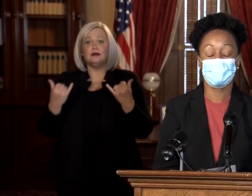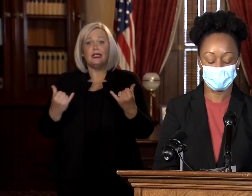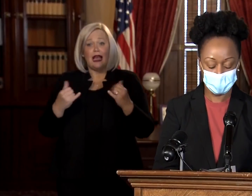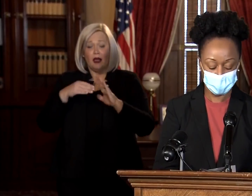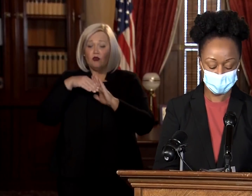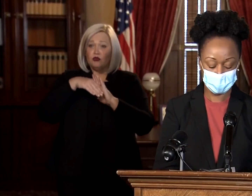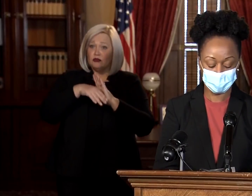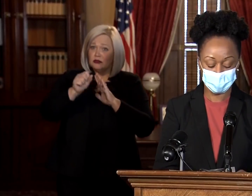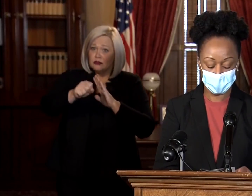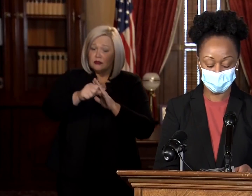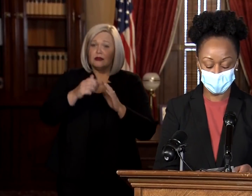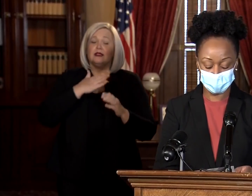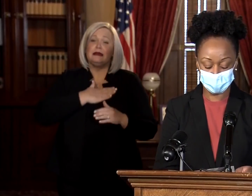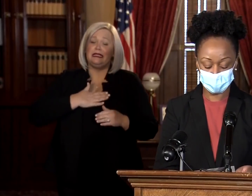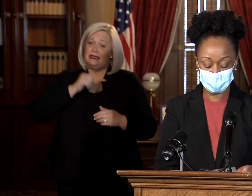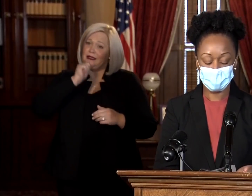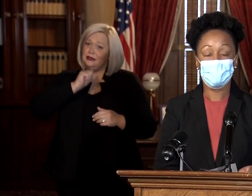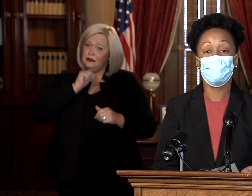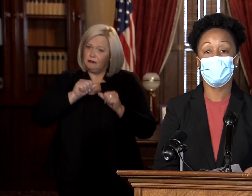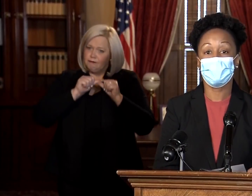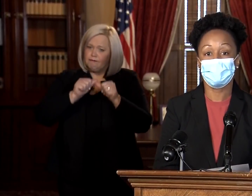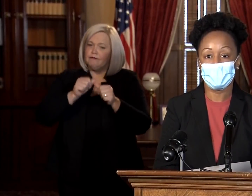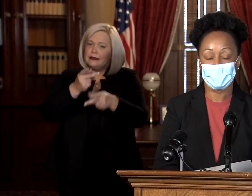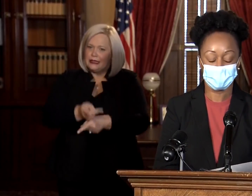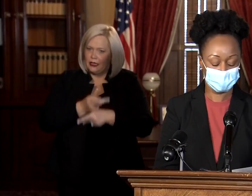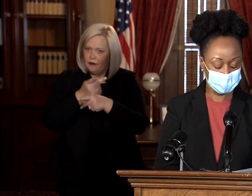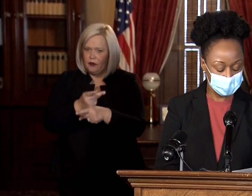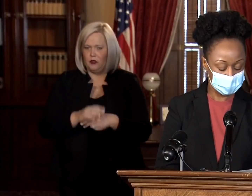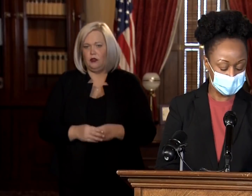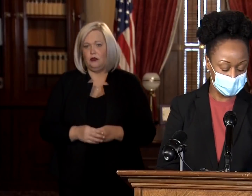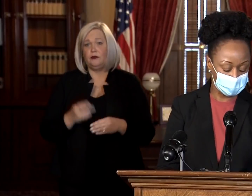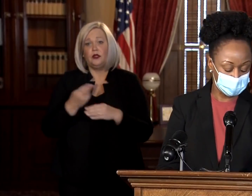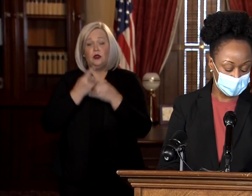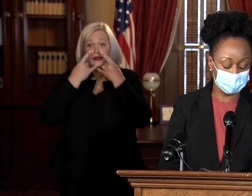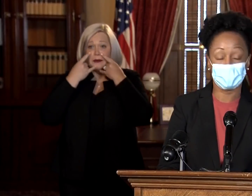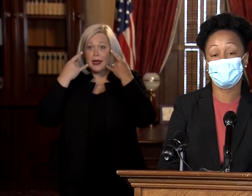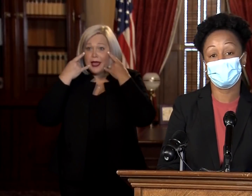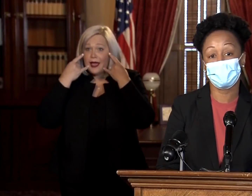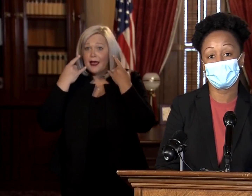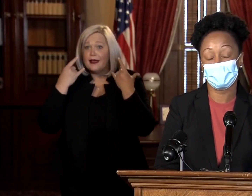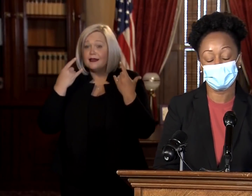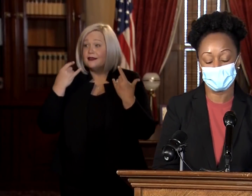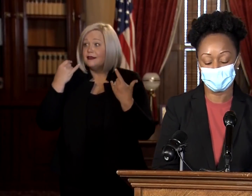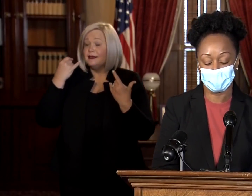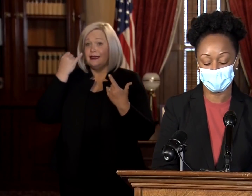contacts. While we are certainly moving in While we are certainly moving in the right direction, let’s all the right direction, let’s all do our part and remain vigilant.